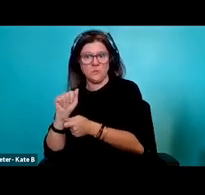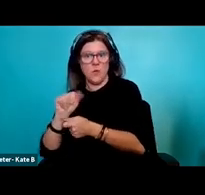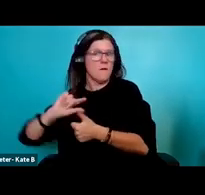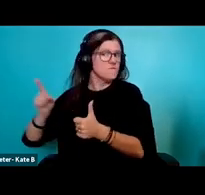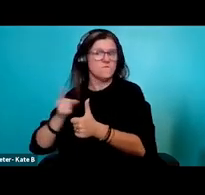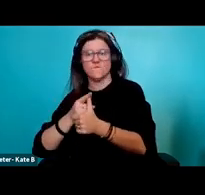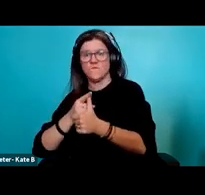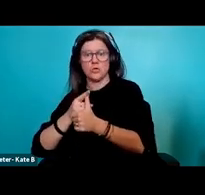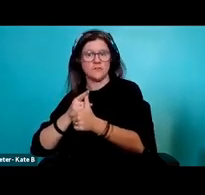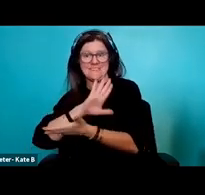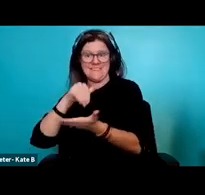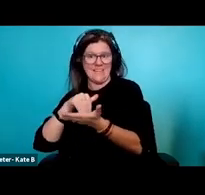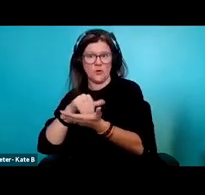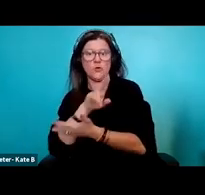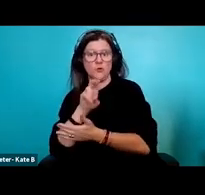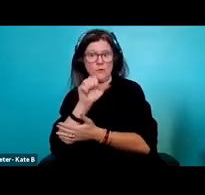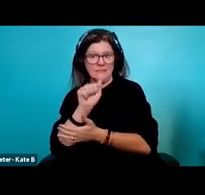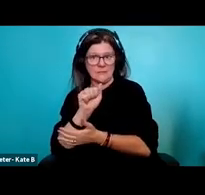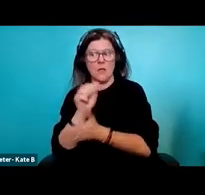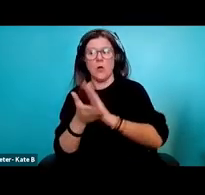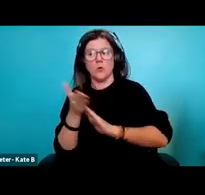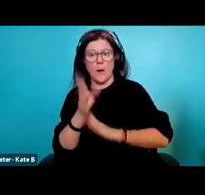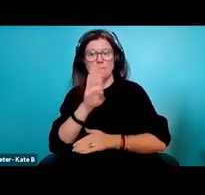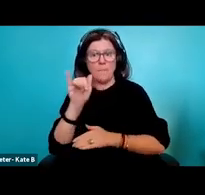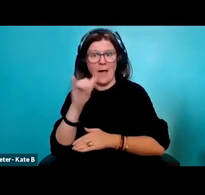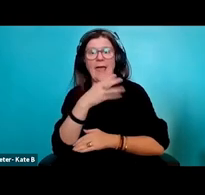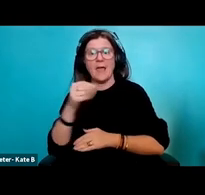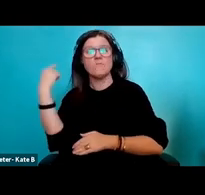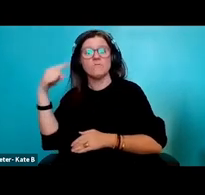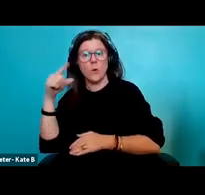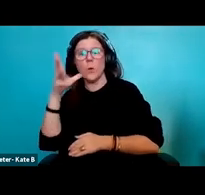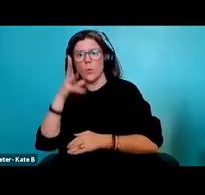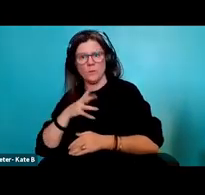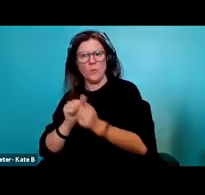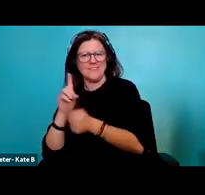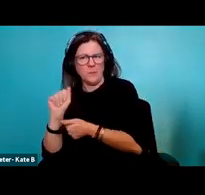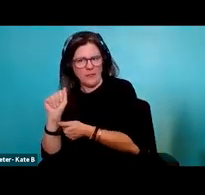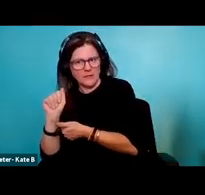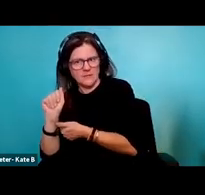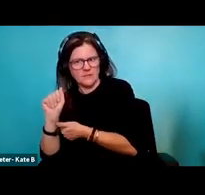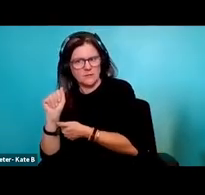center in the country run by and for women with disabilities. In addition, she has written